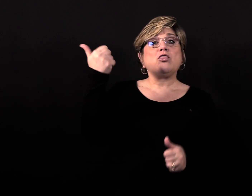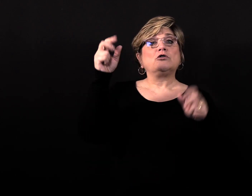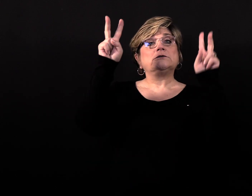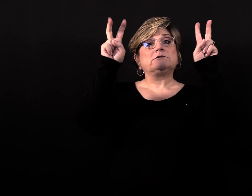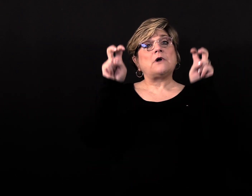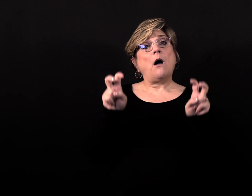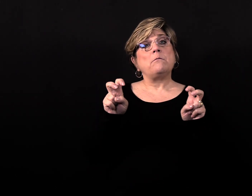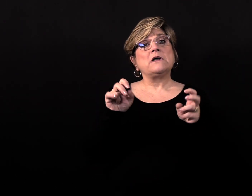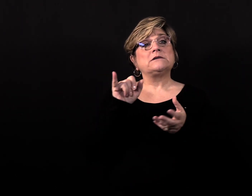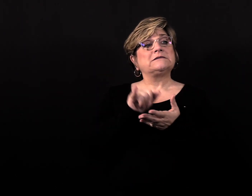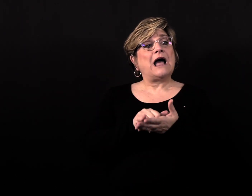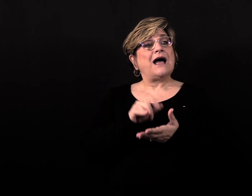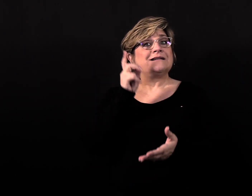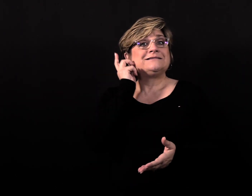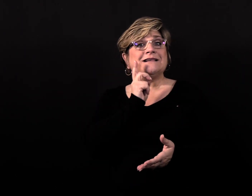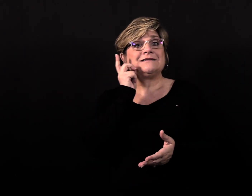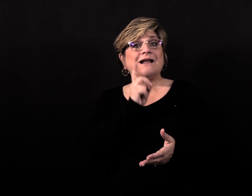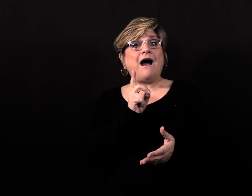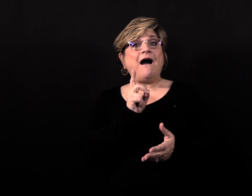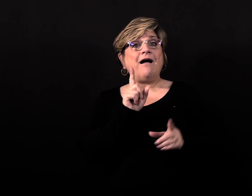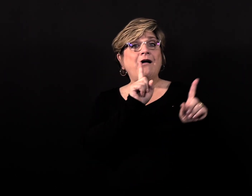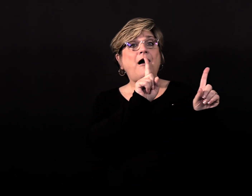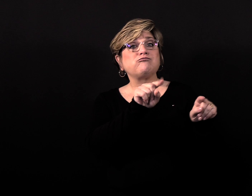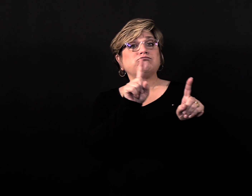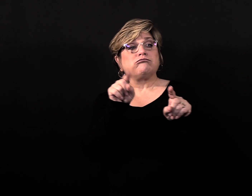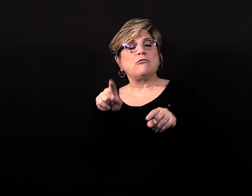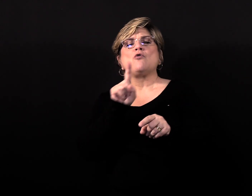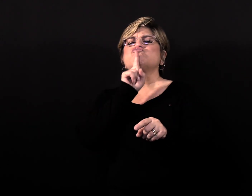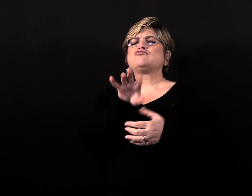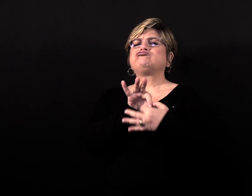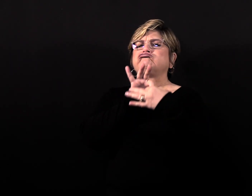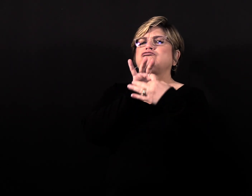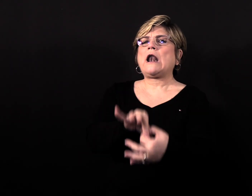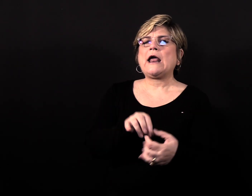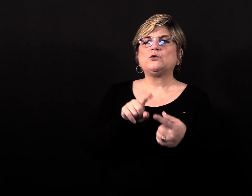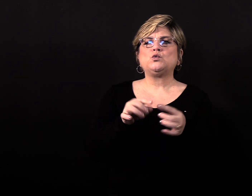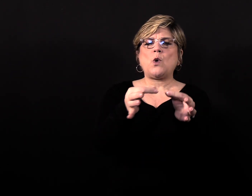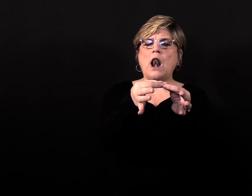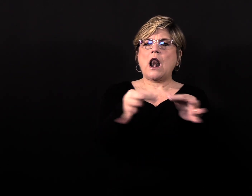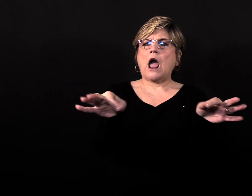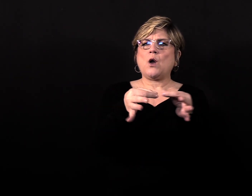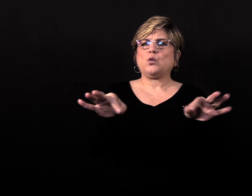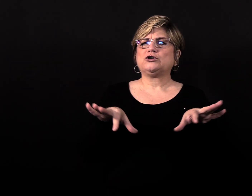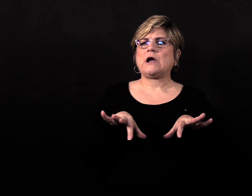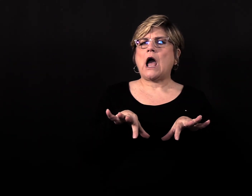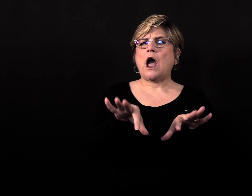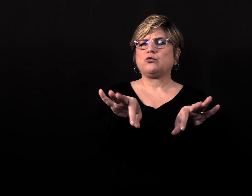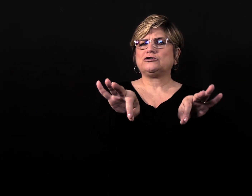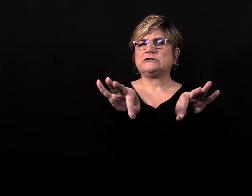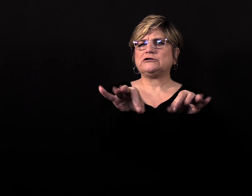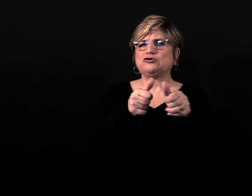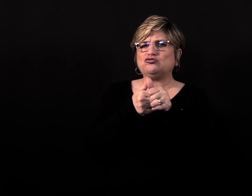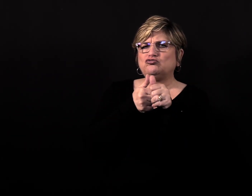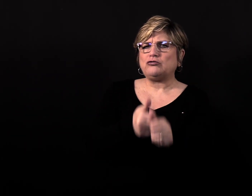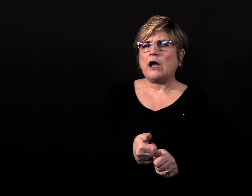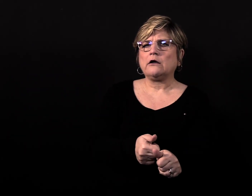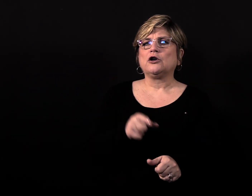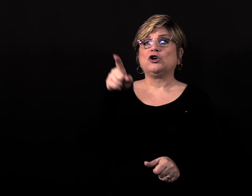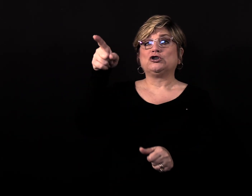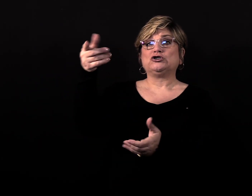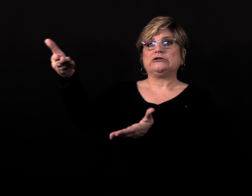Danelle attended were related to language acquisition and tracking. She brought what she